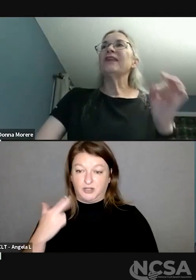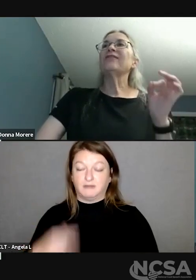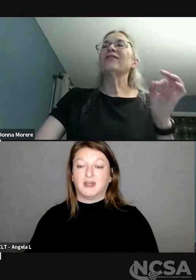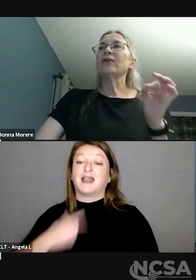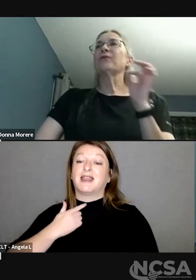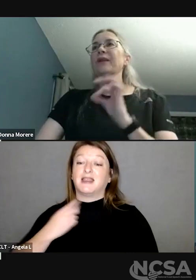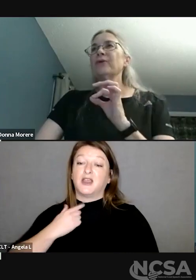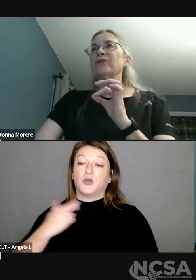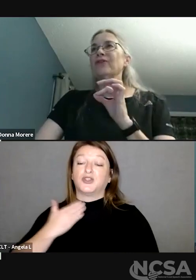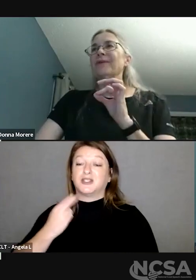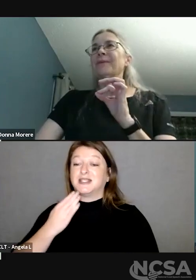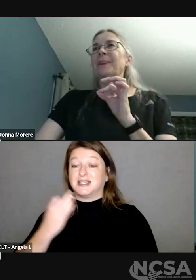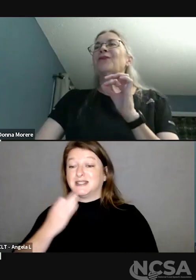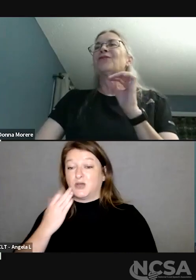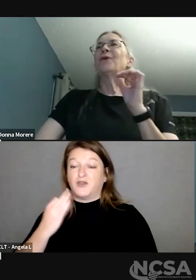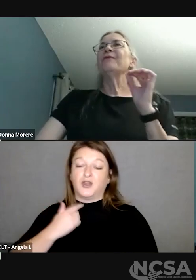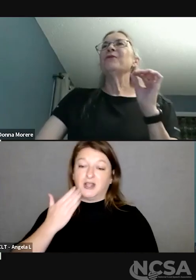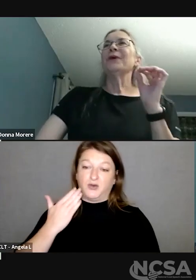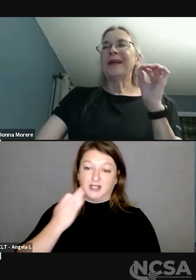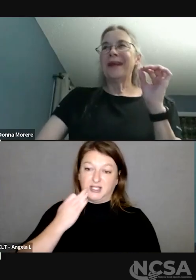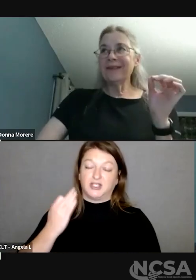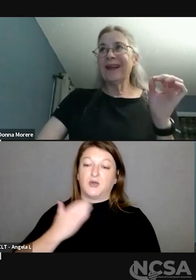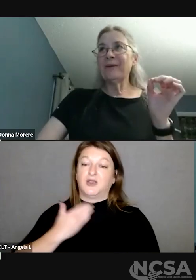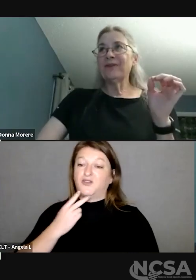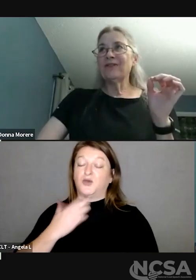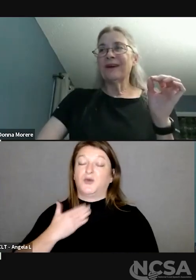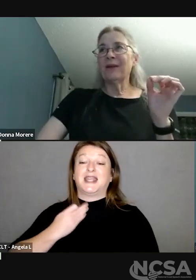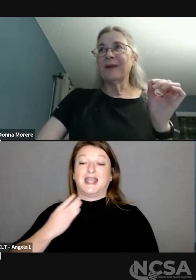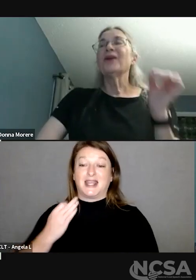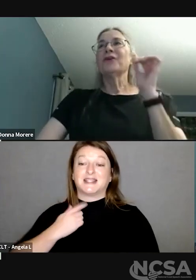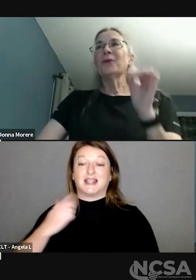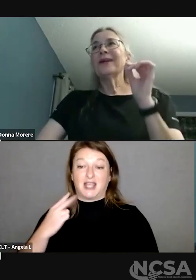is necessary for literacy. So if you enhance language development,